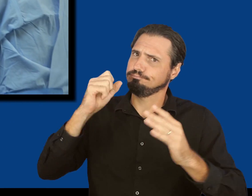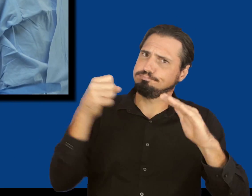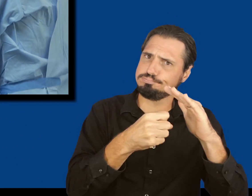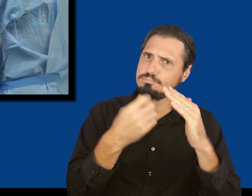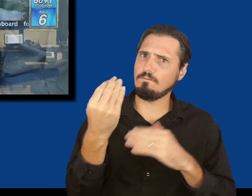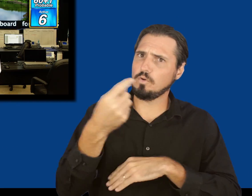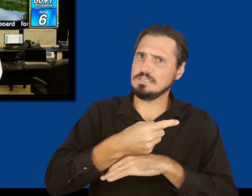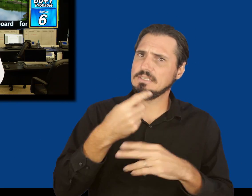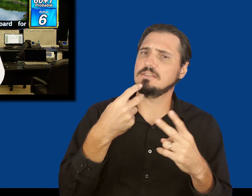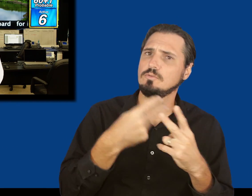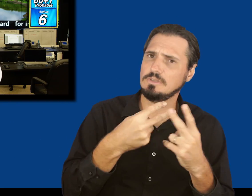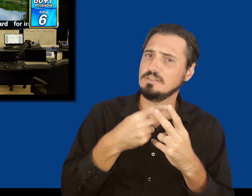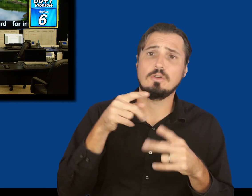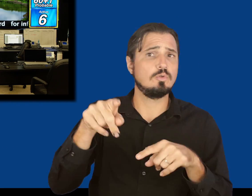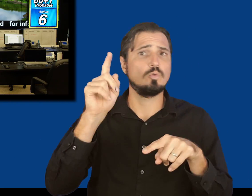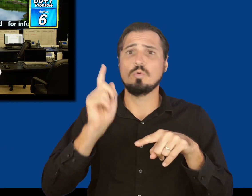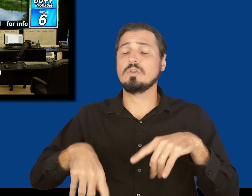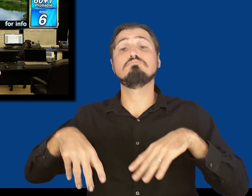There is no option for you to test out of quarantine.